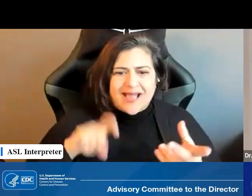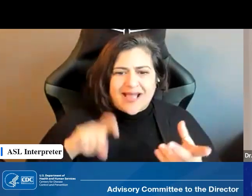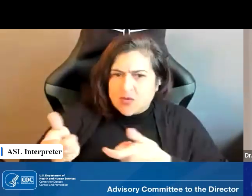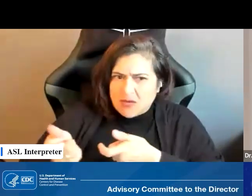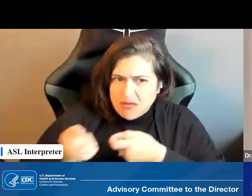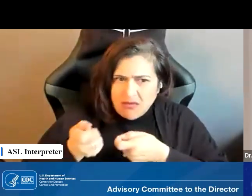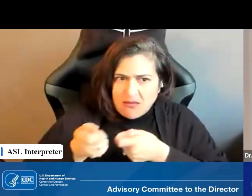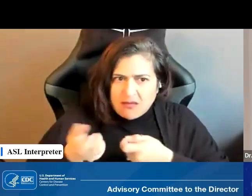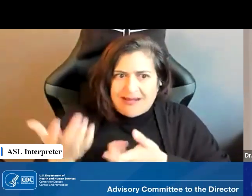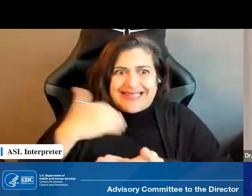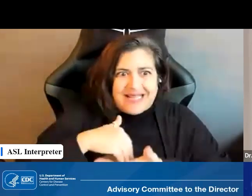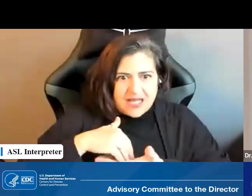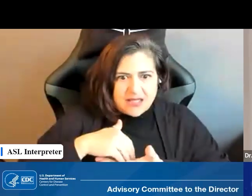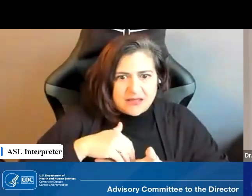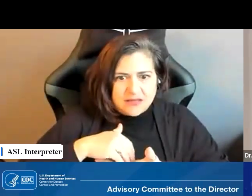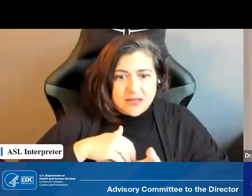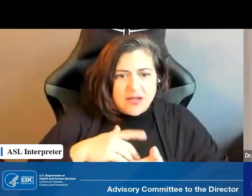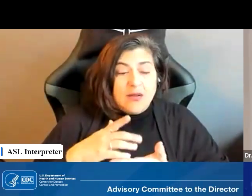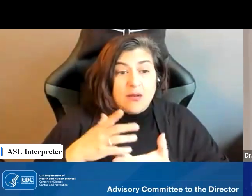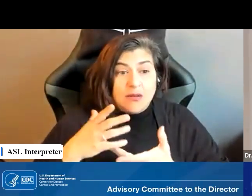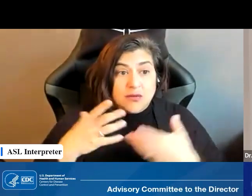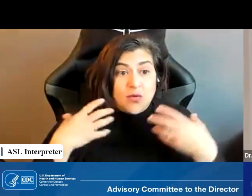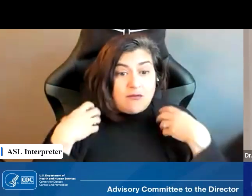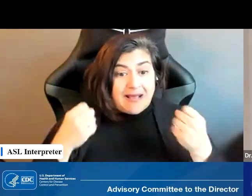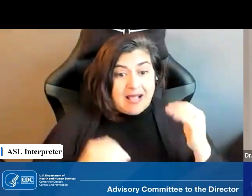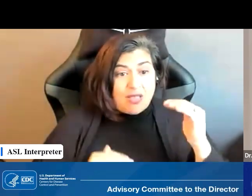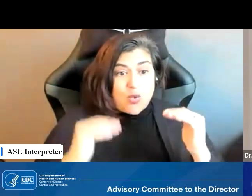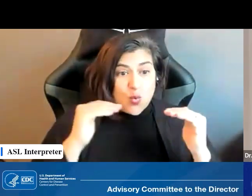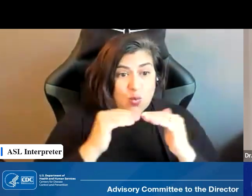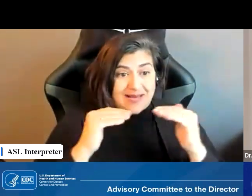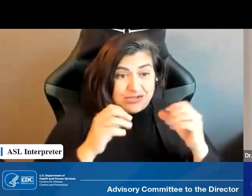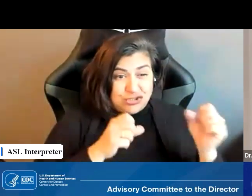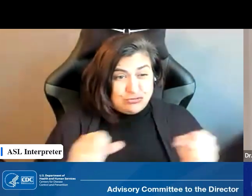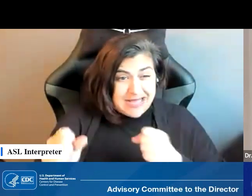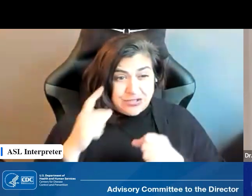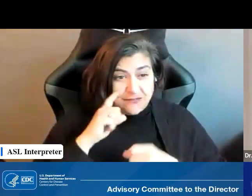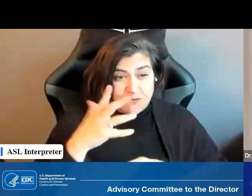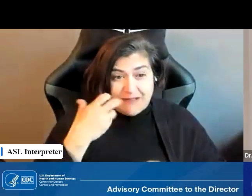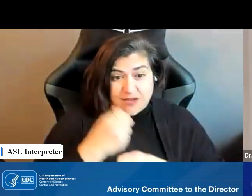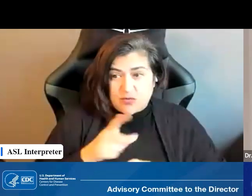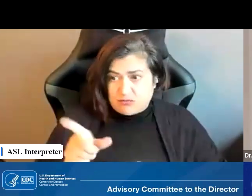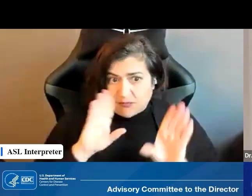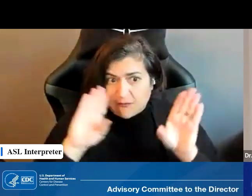So when we had to do the health equity strategy, five-year strategy and have them focus on 10,